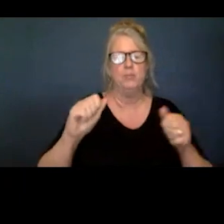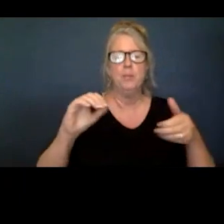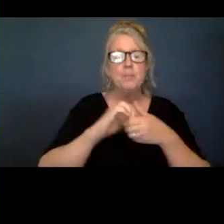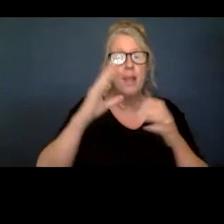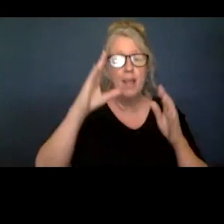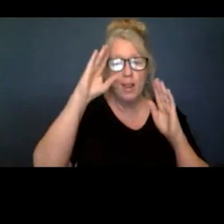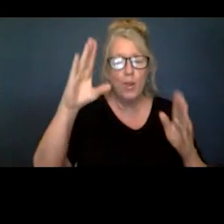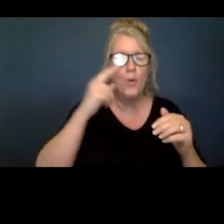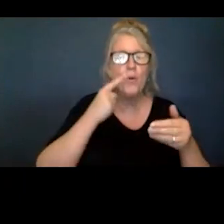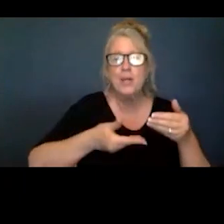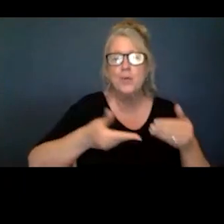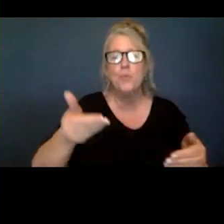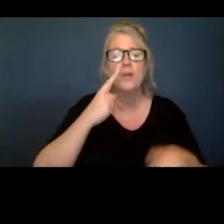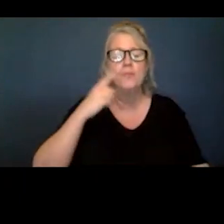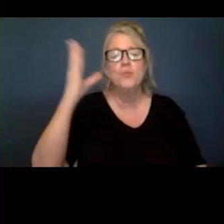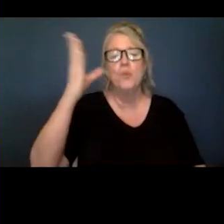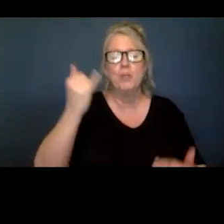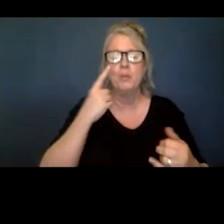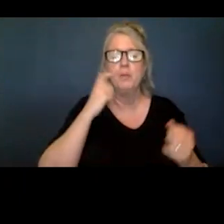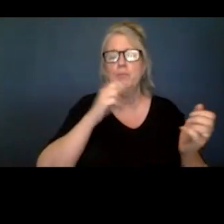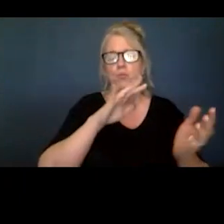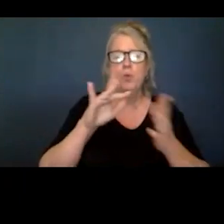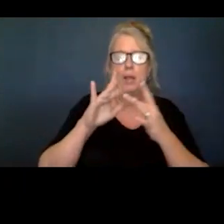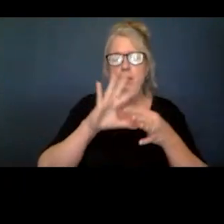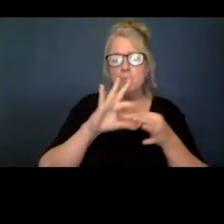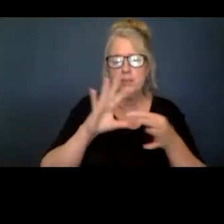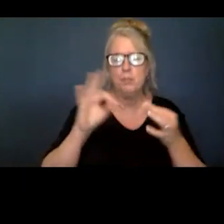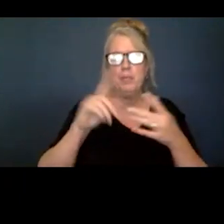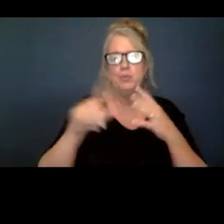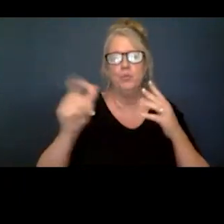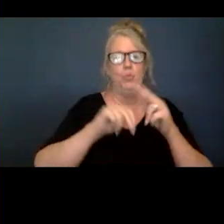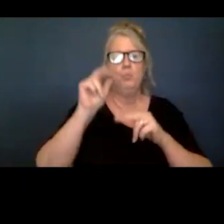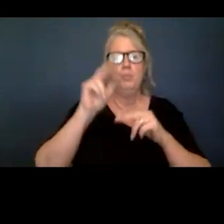welcome to the presentation, Outreach and Messaging to Build and Expand Partnerships.